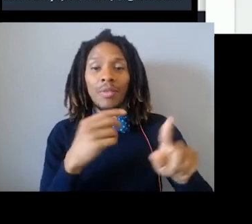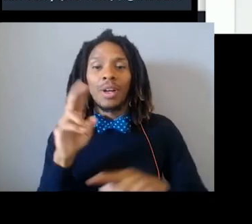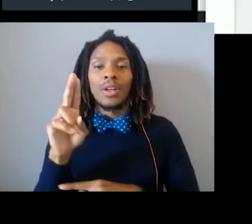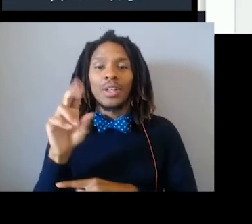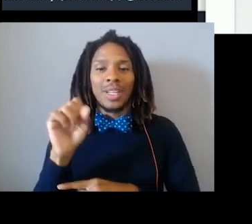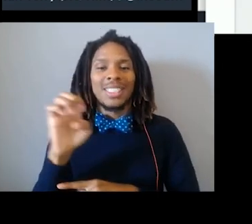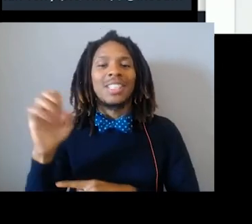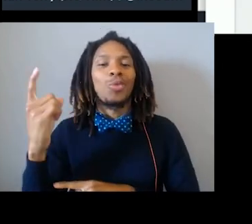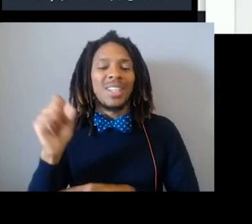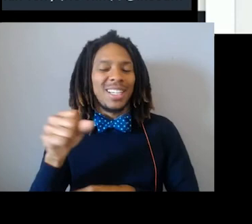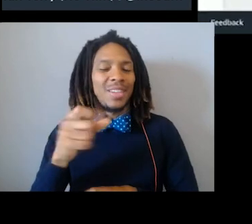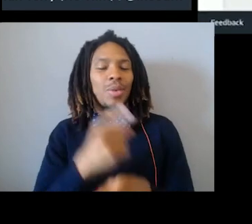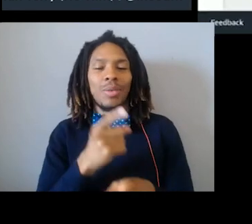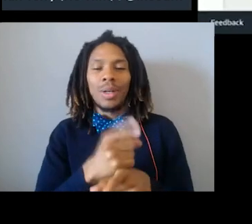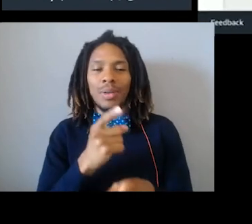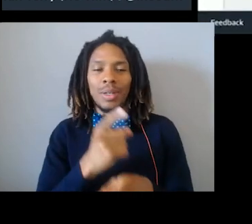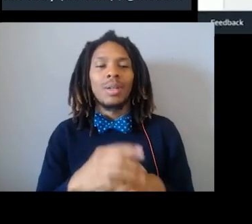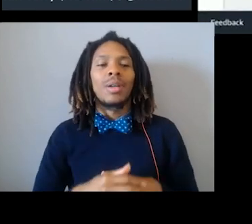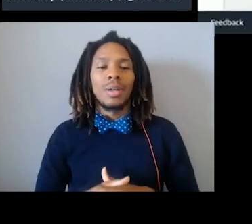Right. So if I also go now to my